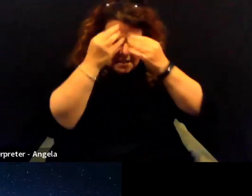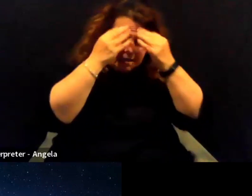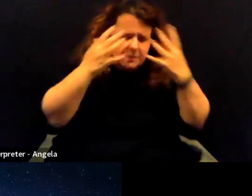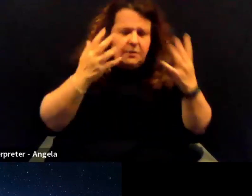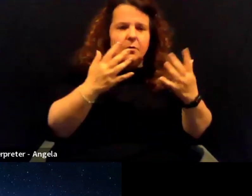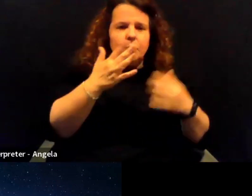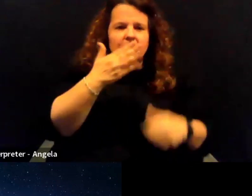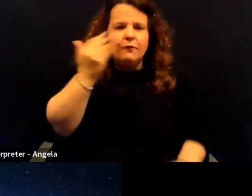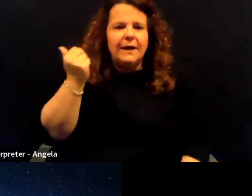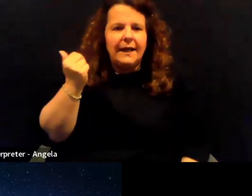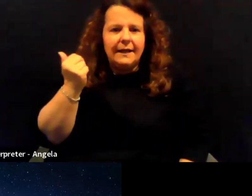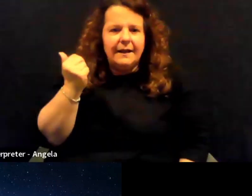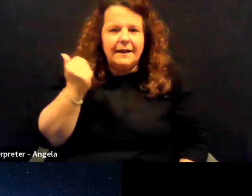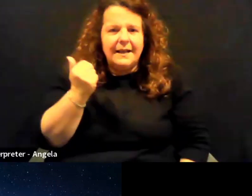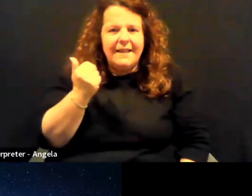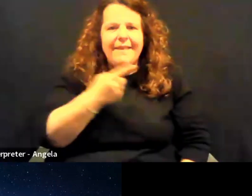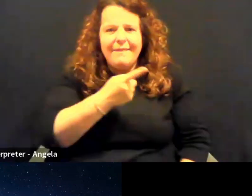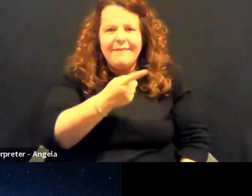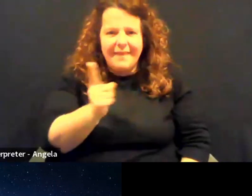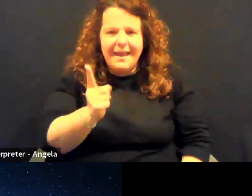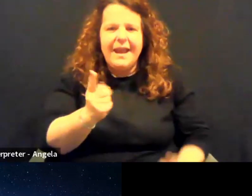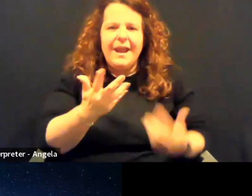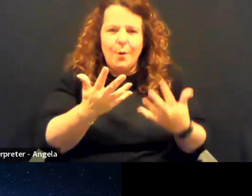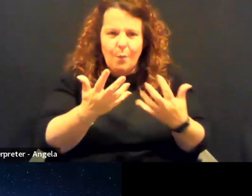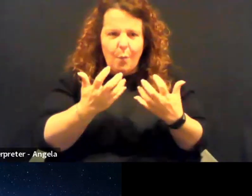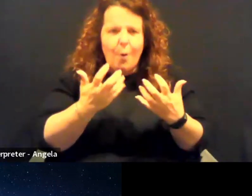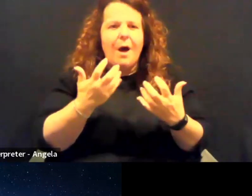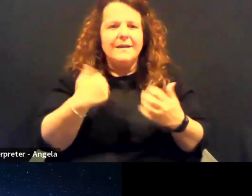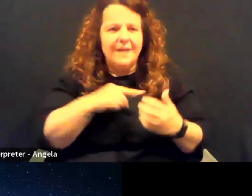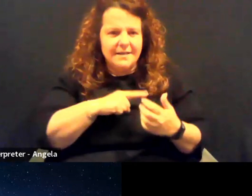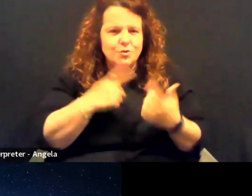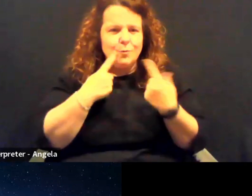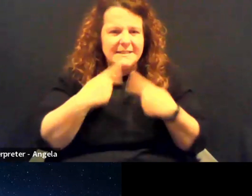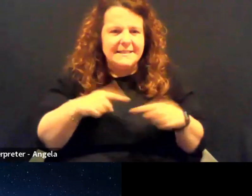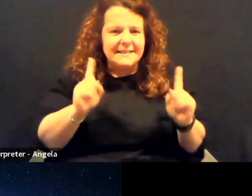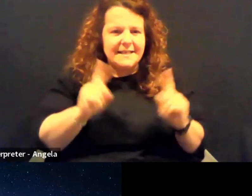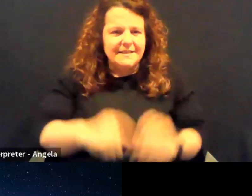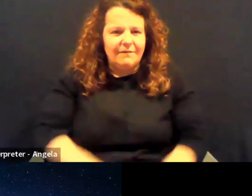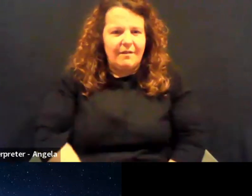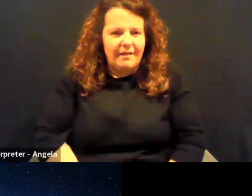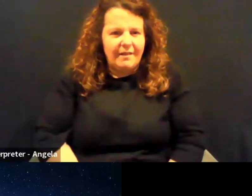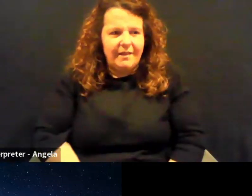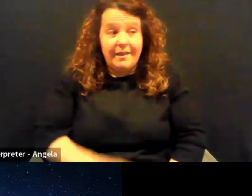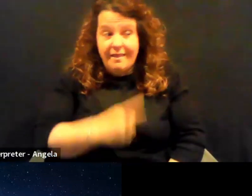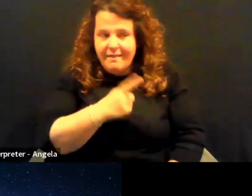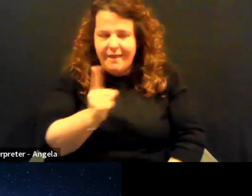the other side is we want you to be good. It was just something I thought I would add as